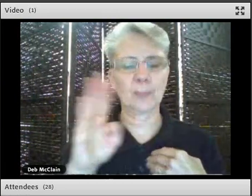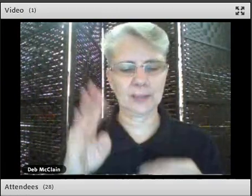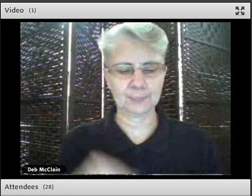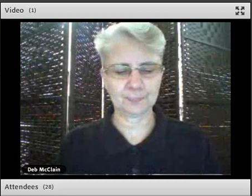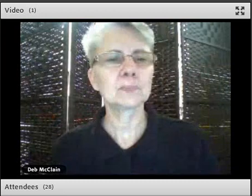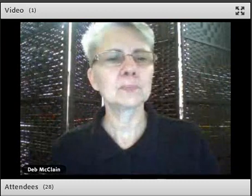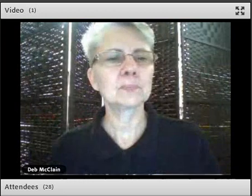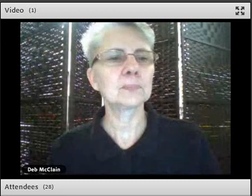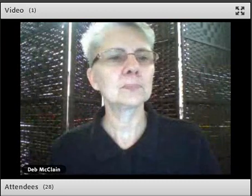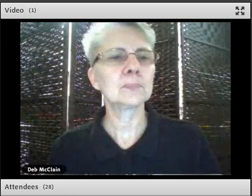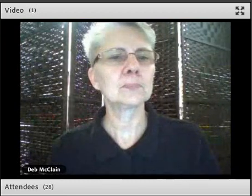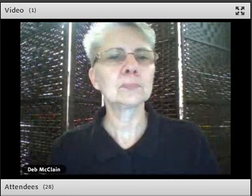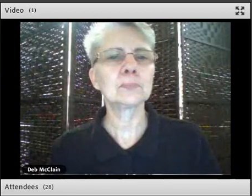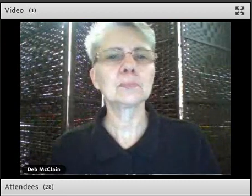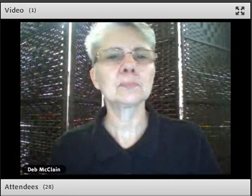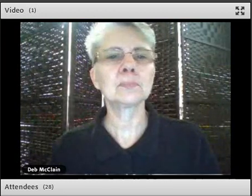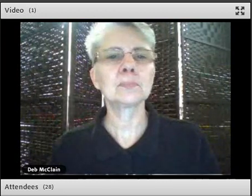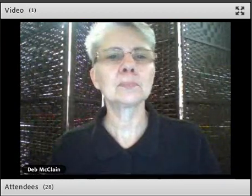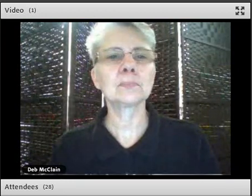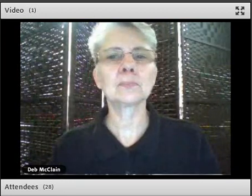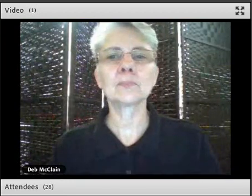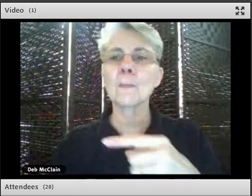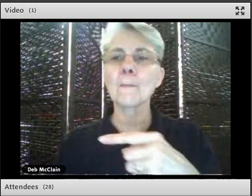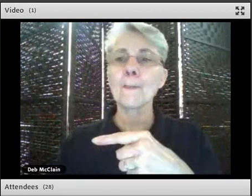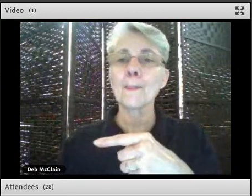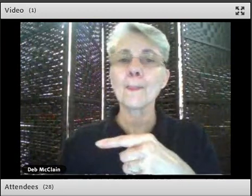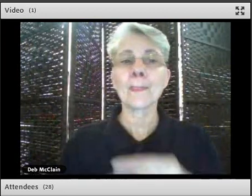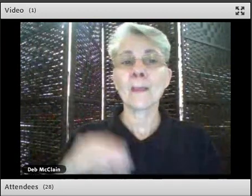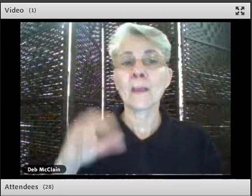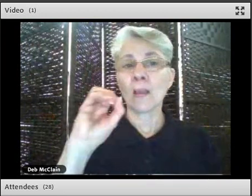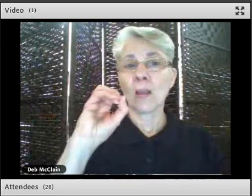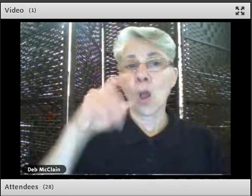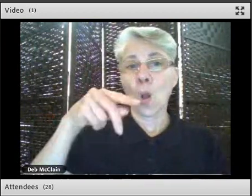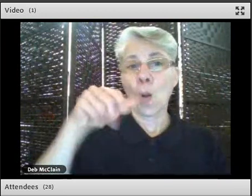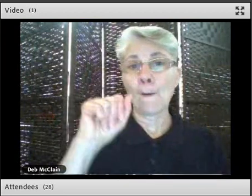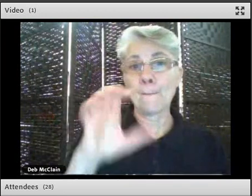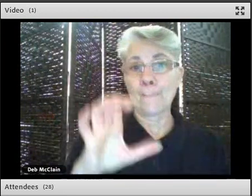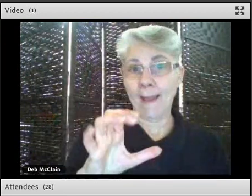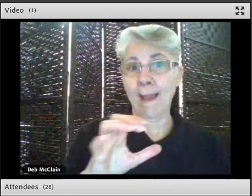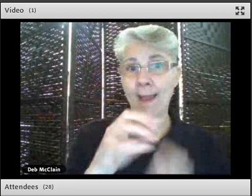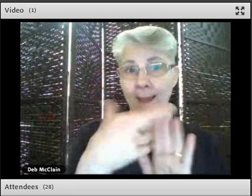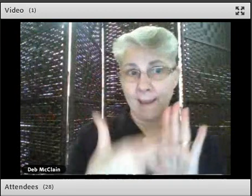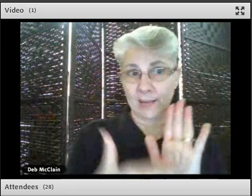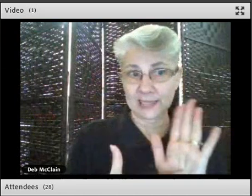So, the subfield B of the 300 field